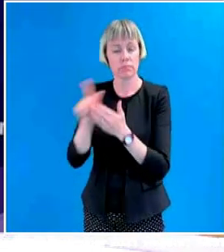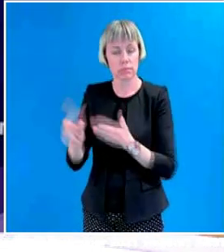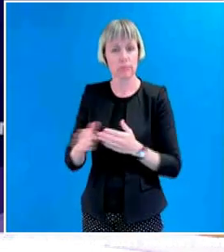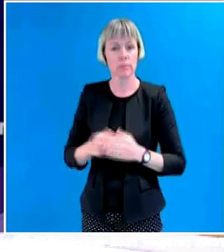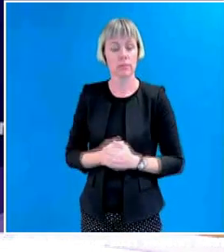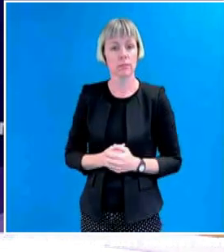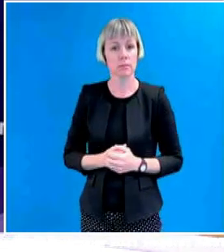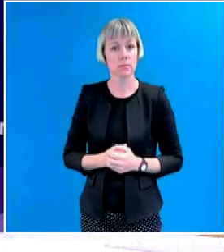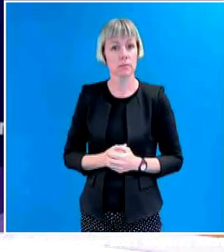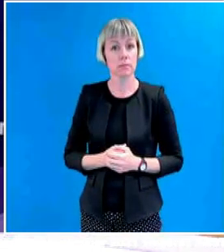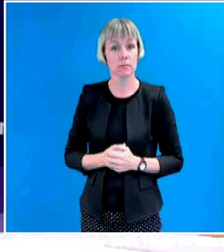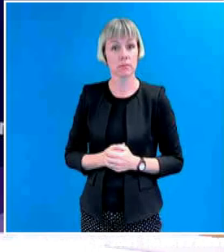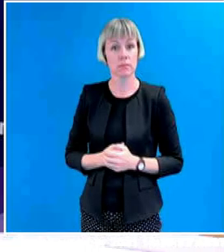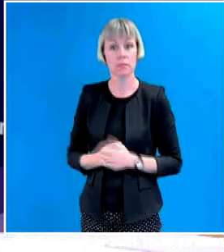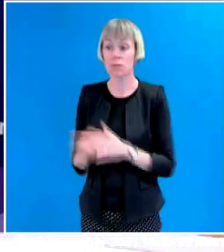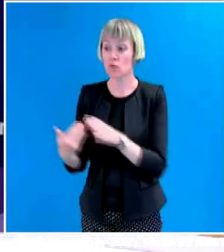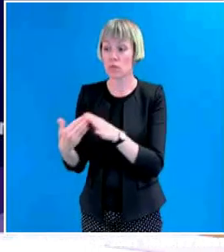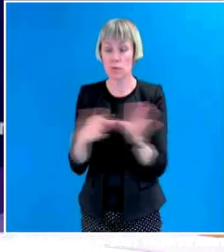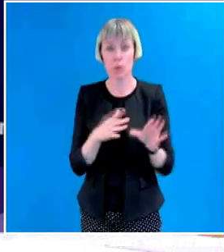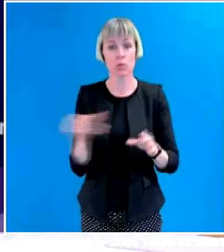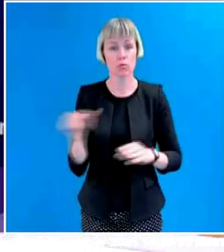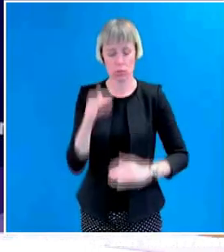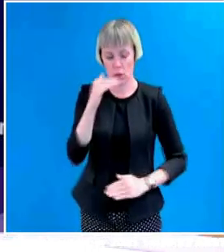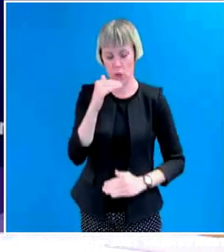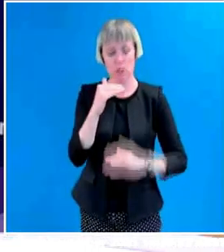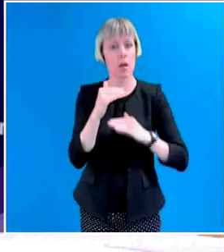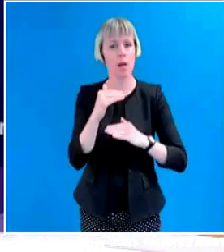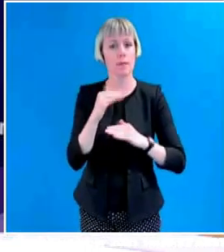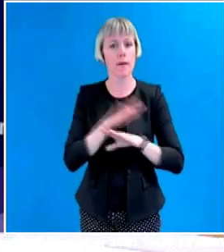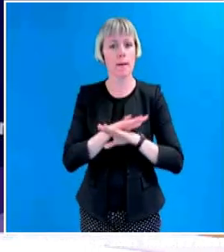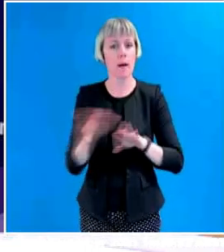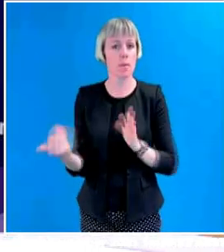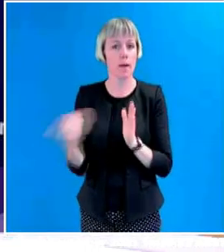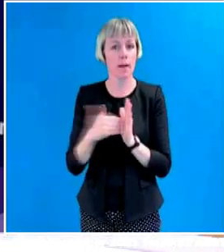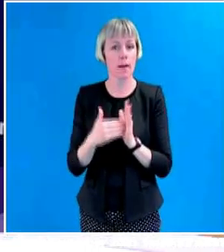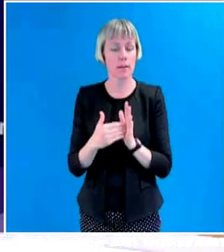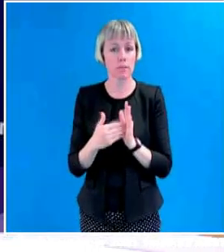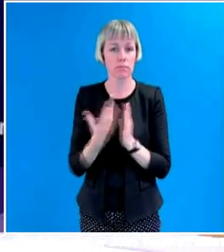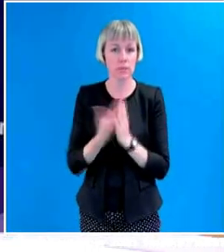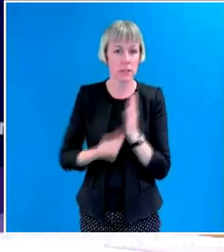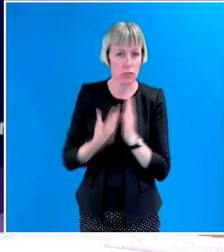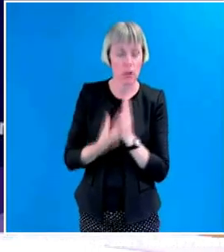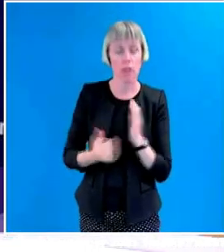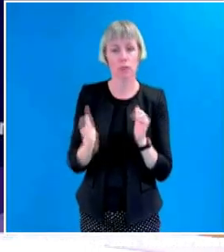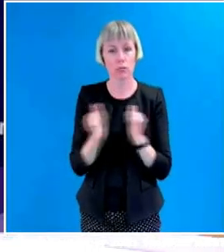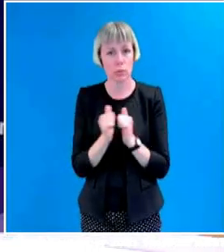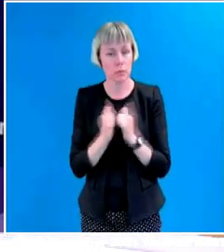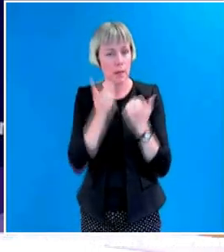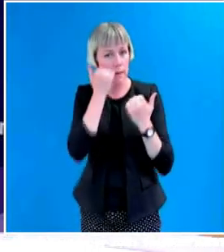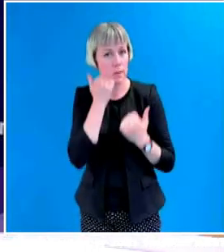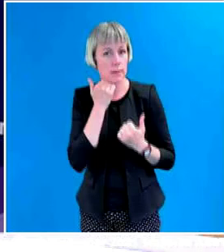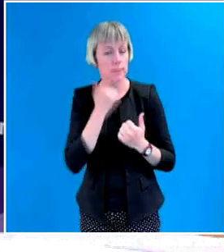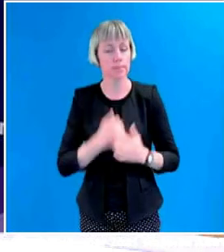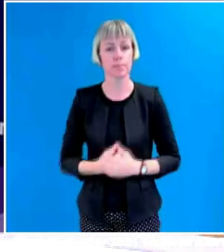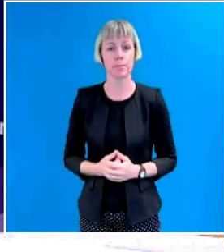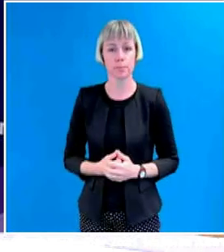The submissions in response should be concise and should not include any additional proposed evidence. Thank you, Chair.